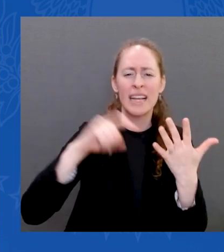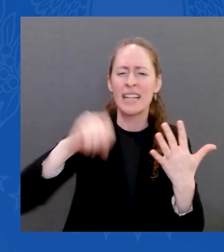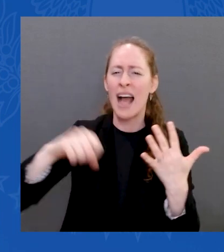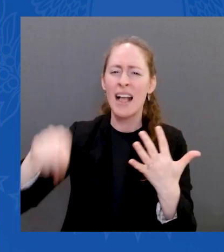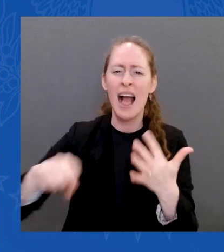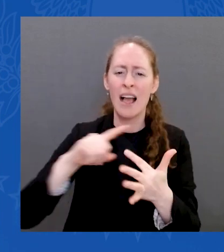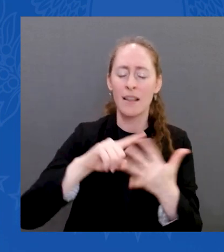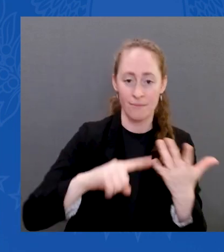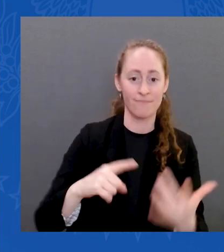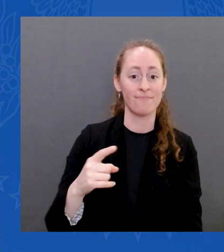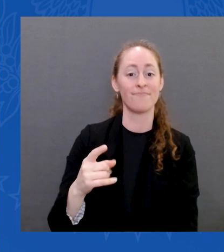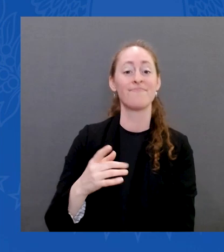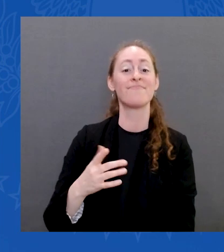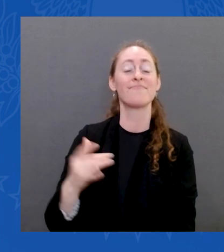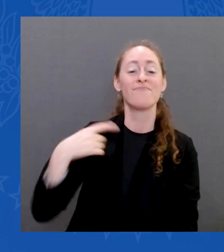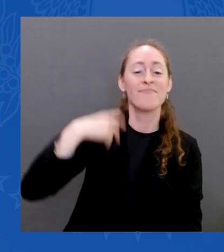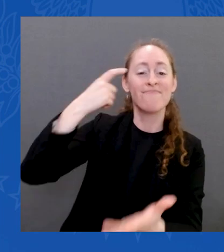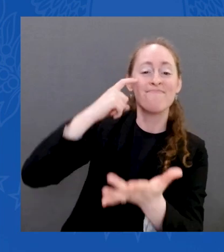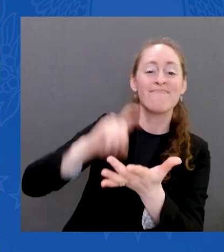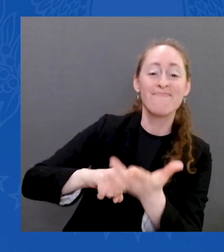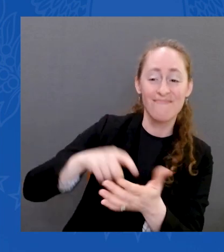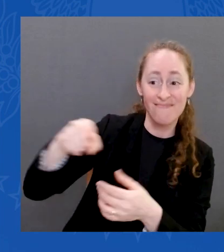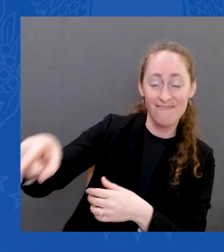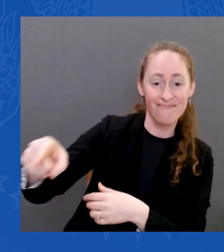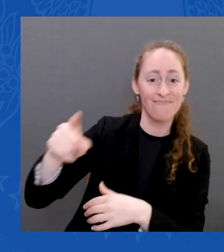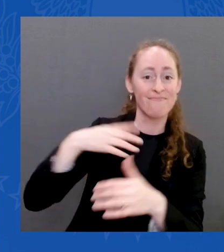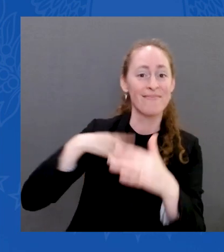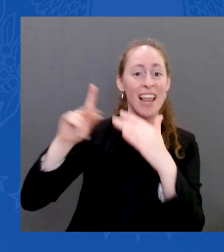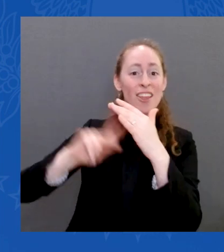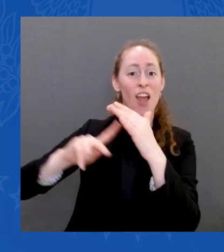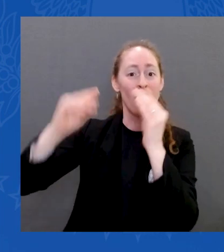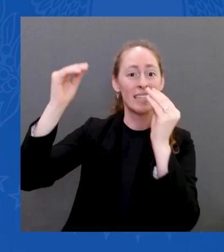My fiancée told us. I still vaguely remember my first day of kindergarten.